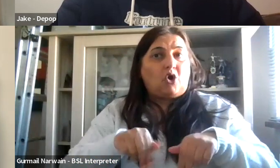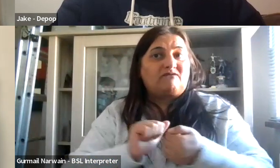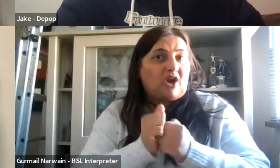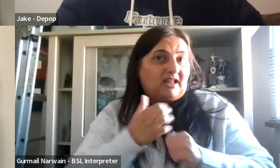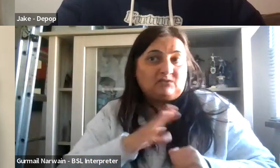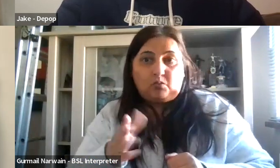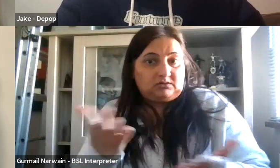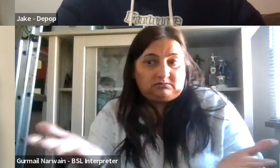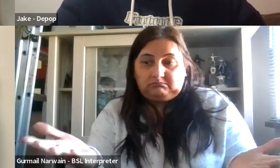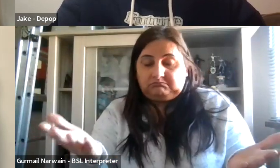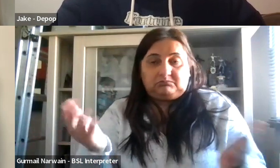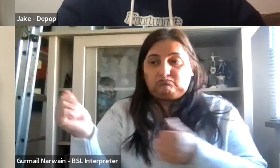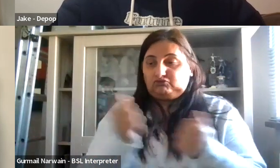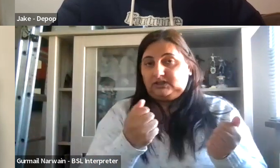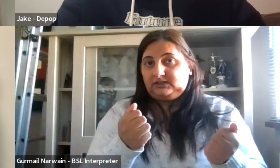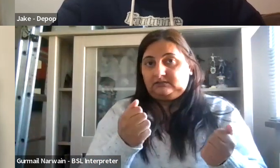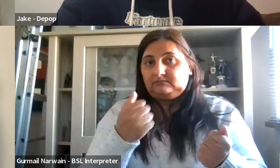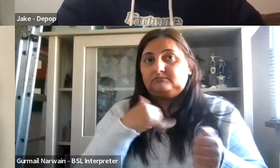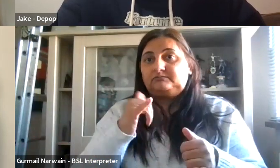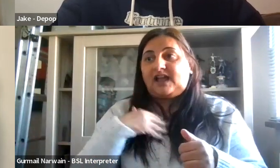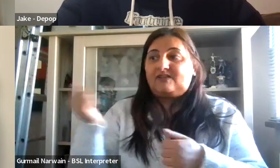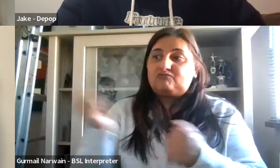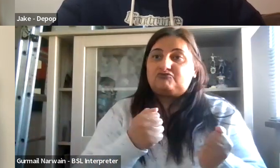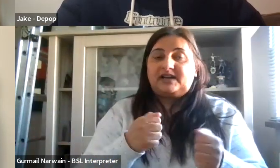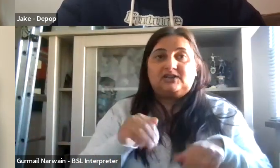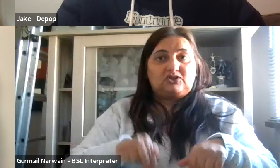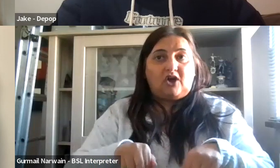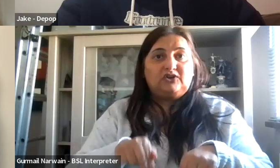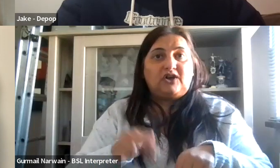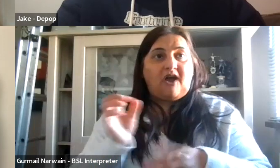things. Sometimes we have dogs in the office. If that's your thing, then we do sometimes have some dogs in the office and we've also